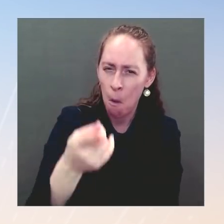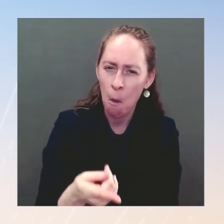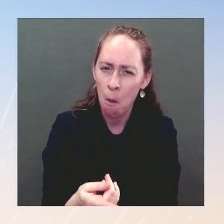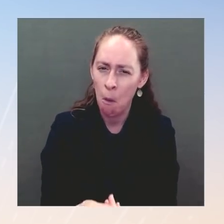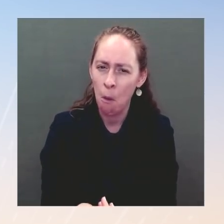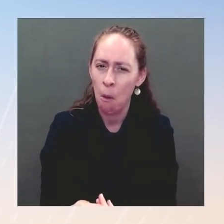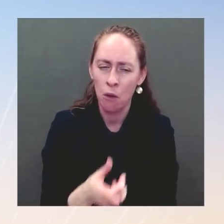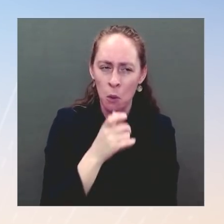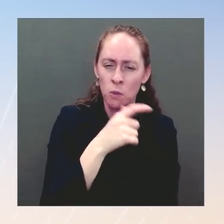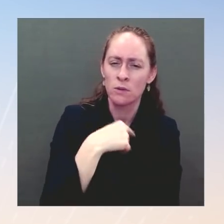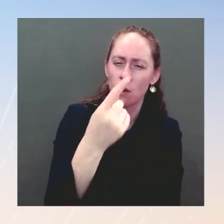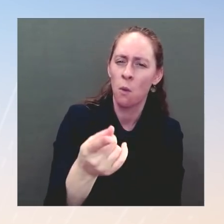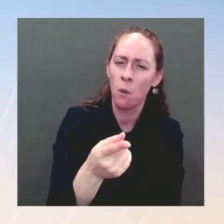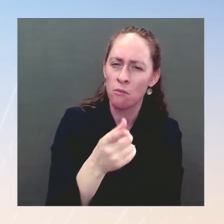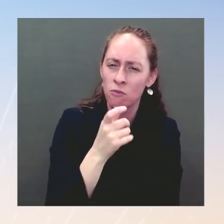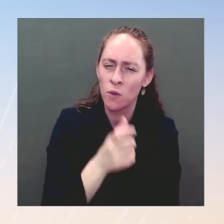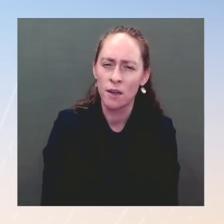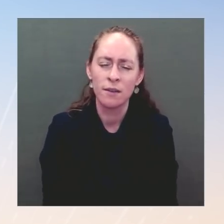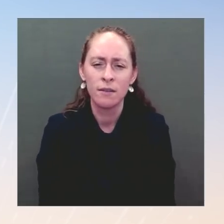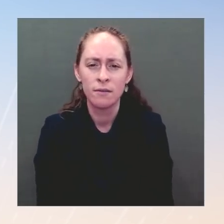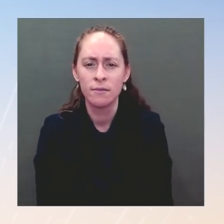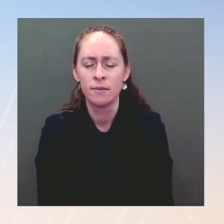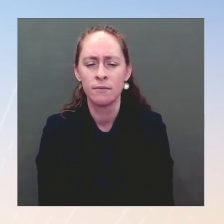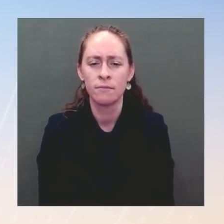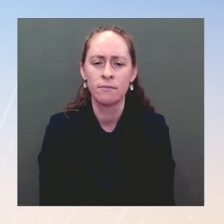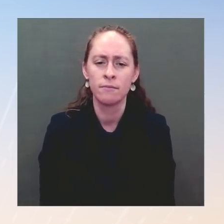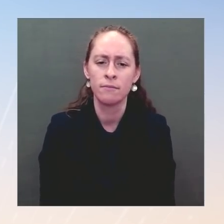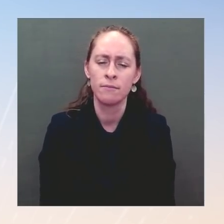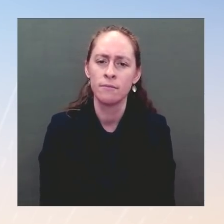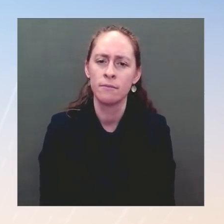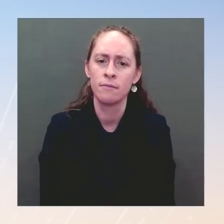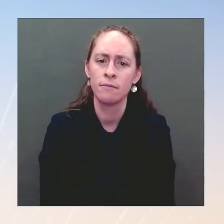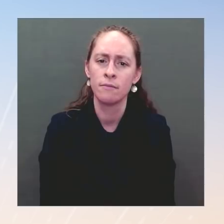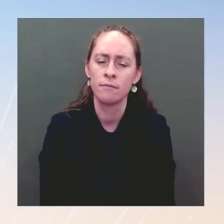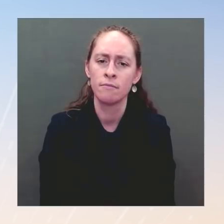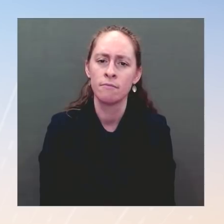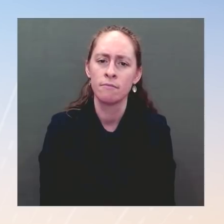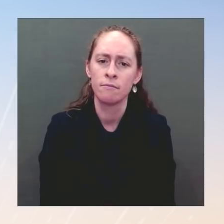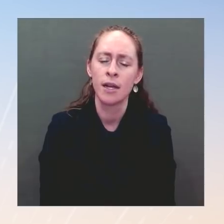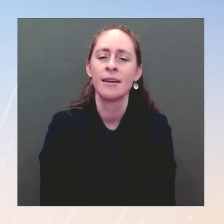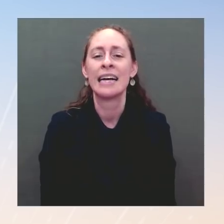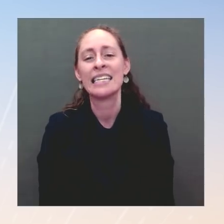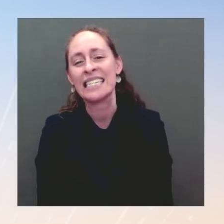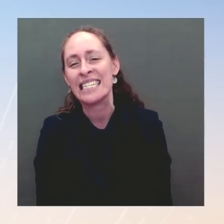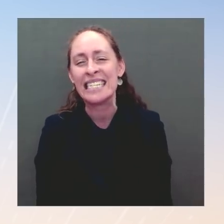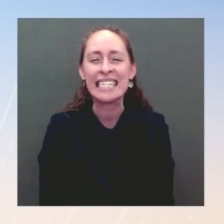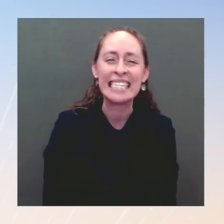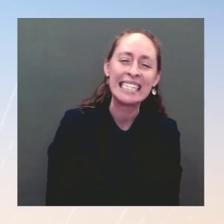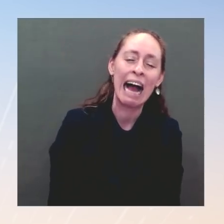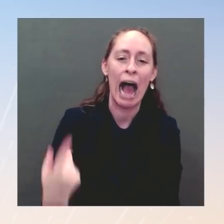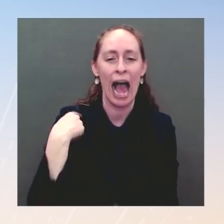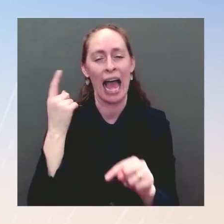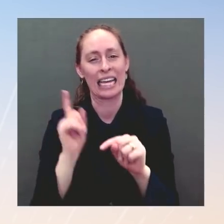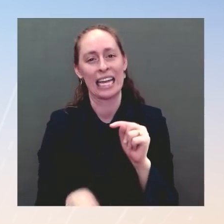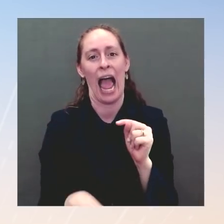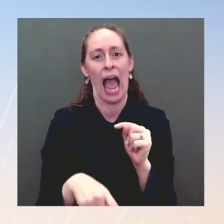is because what we've seen -- and I don't think I can give much more detail than that, other than to say what we've seen is him adjusting